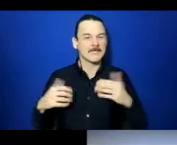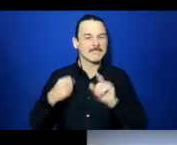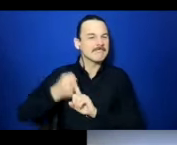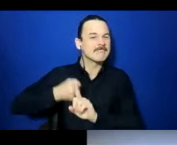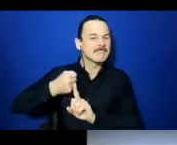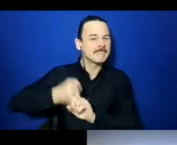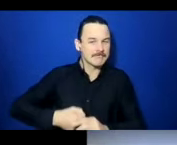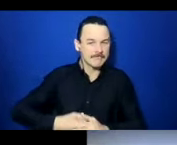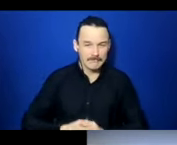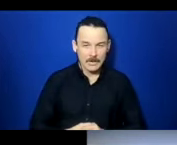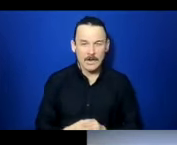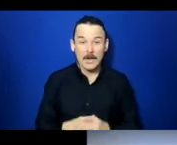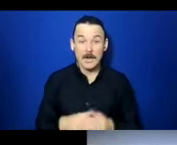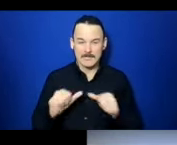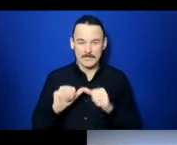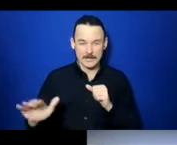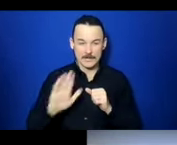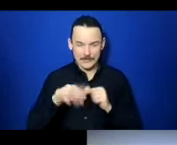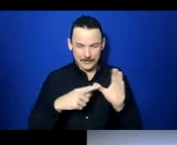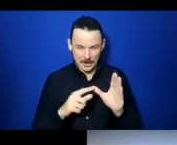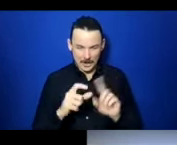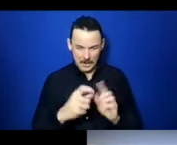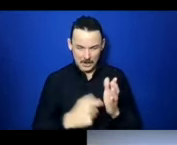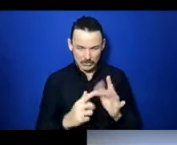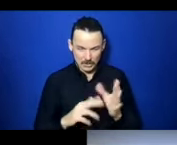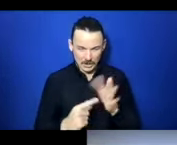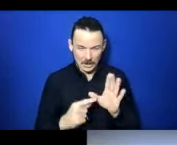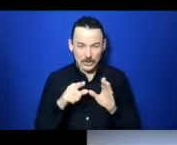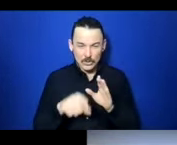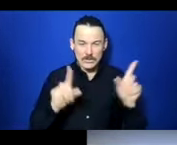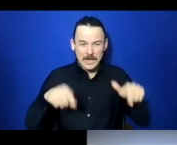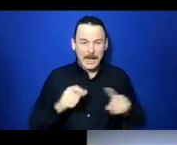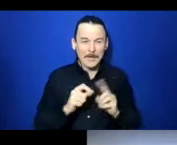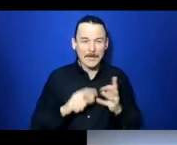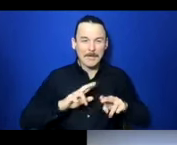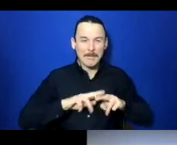Puffin Innovations because you're encountering constant barriers particularly in the built